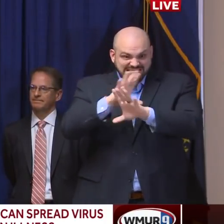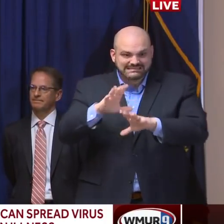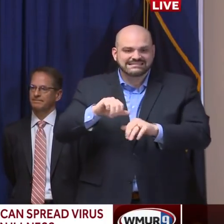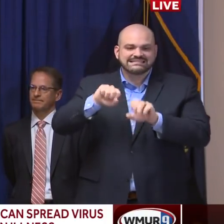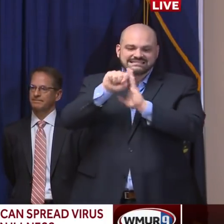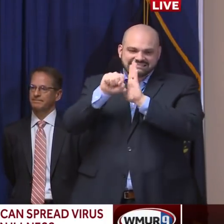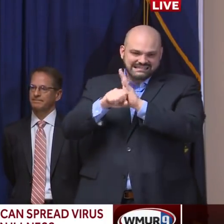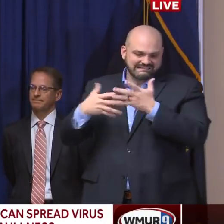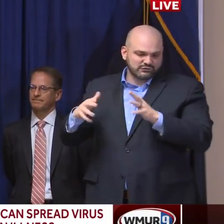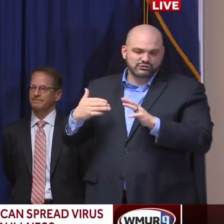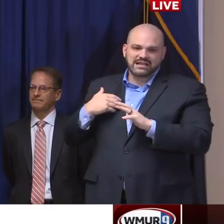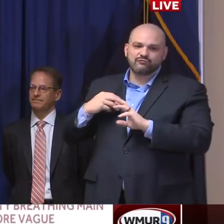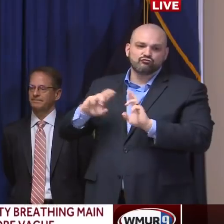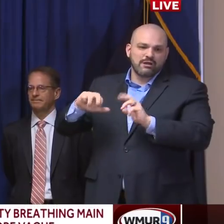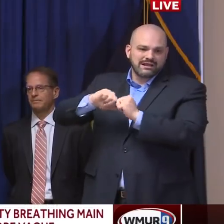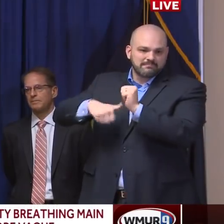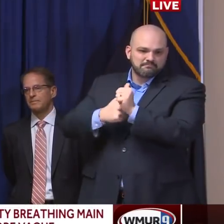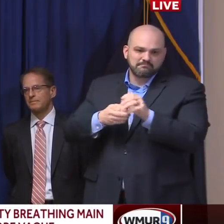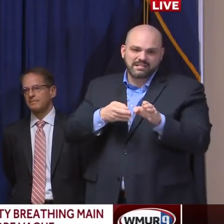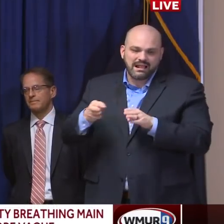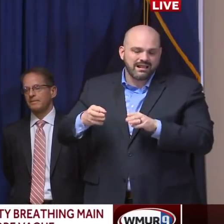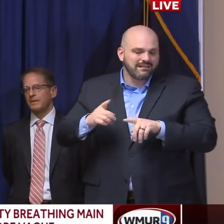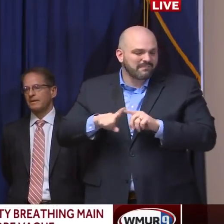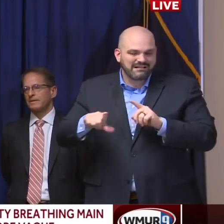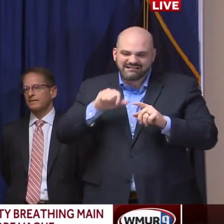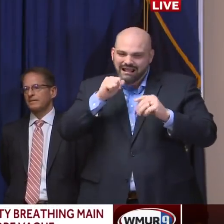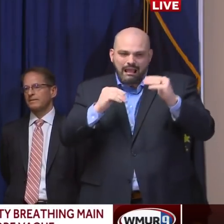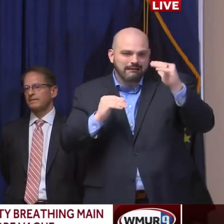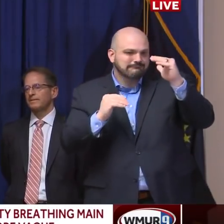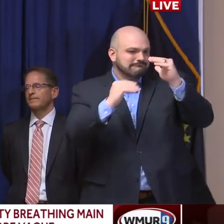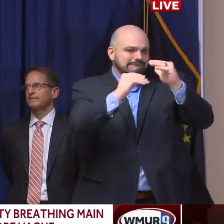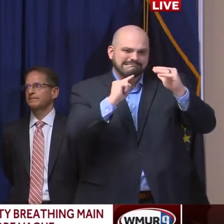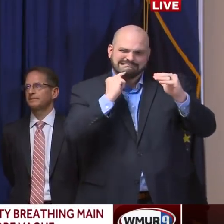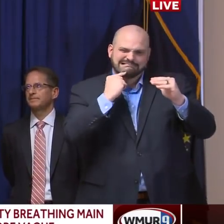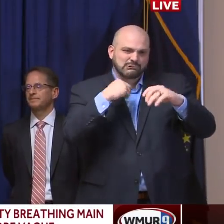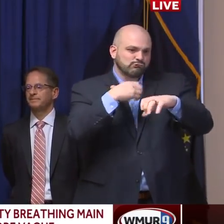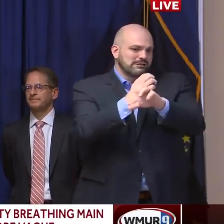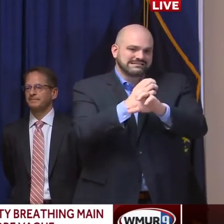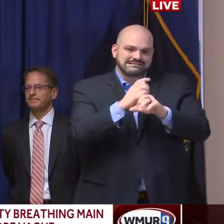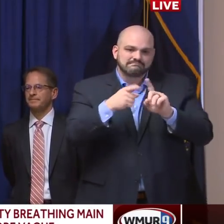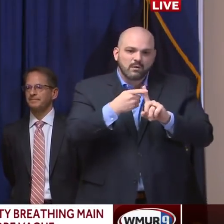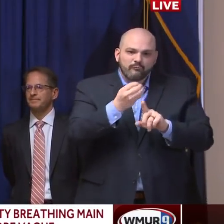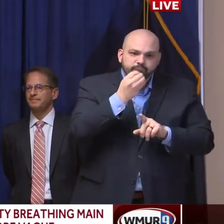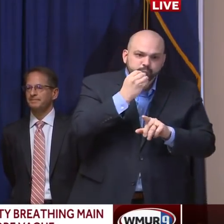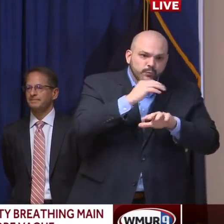IF WE GET TO A POINT WHERE THE STATE STANDS READY TO DO WHAT WE HAVE TO DO, BUT WE ARE NOWHERE NEAR THAT NOW.